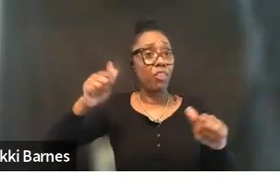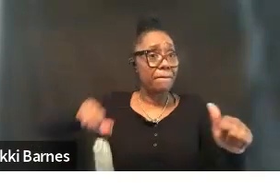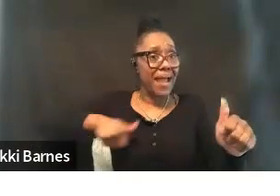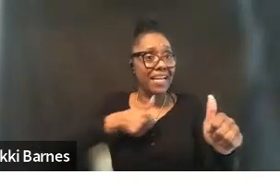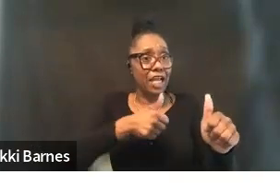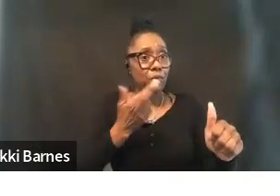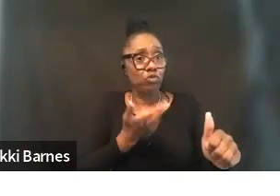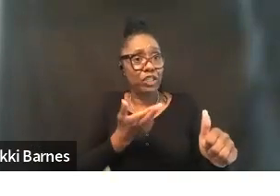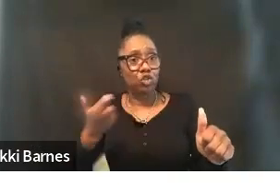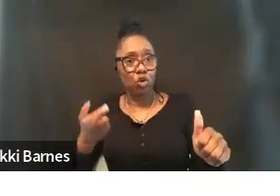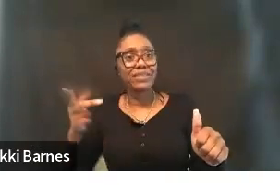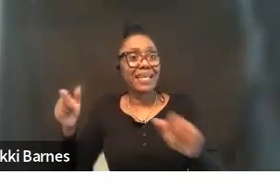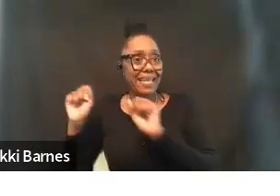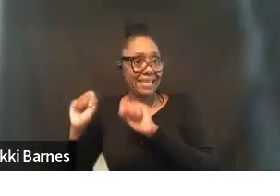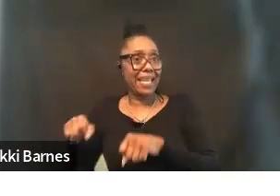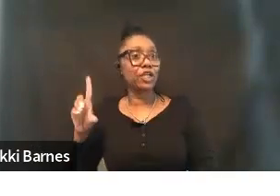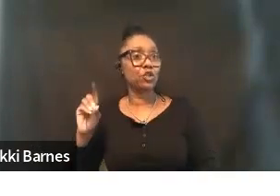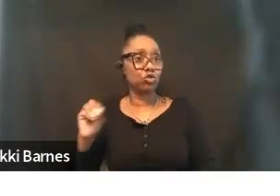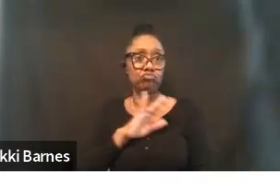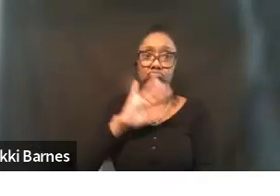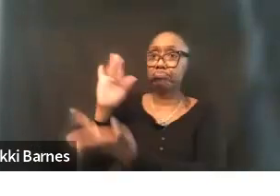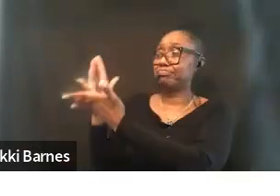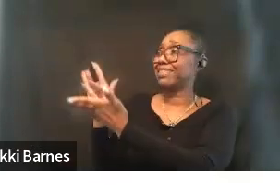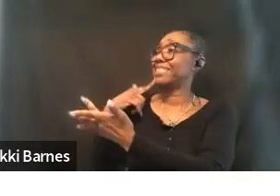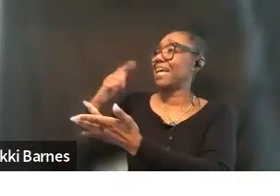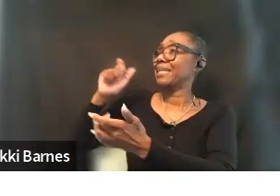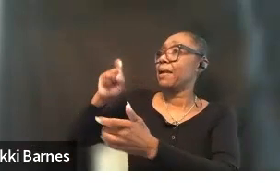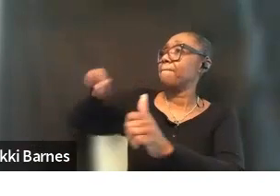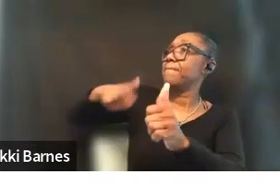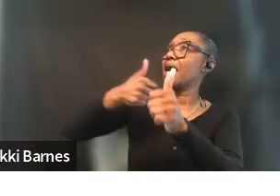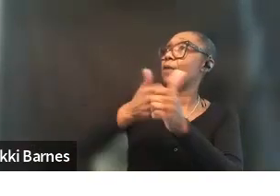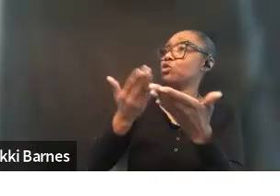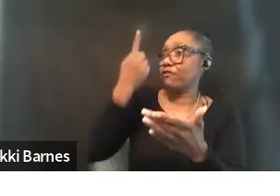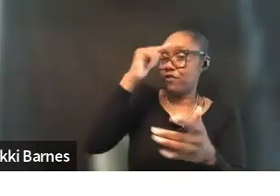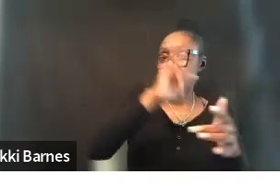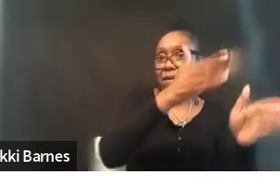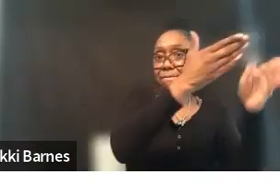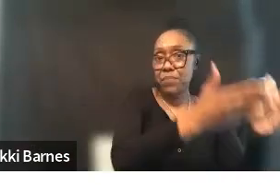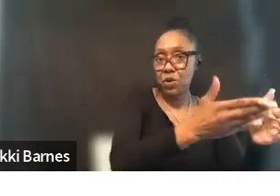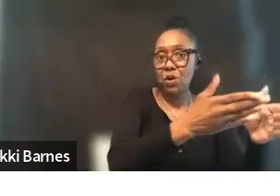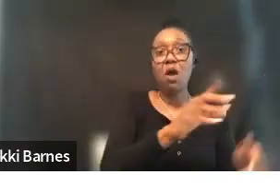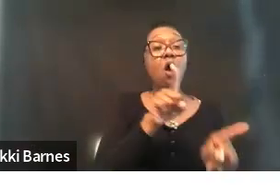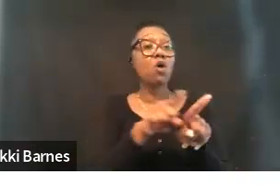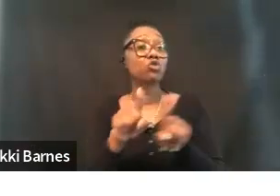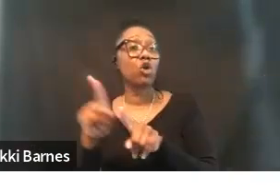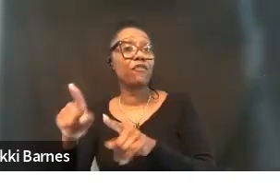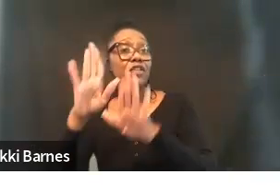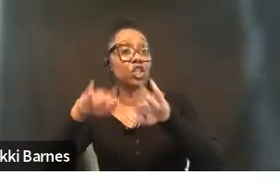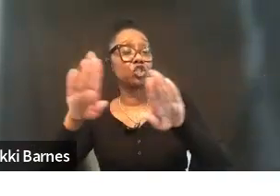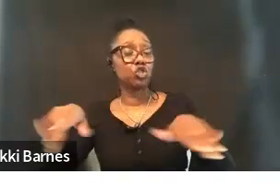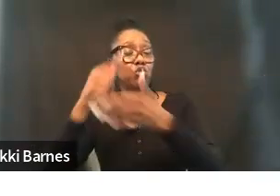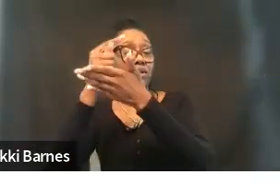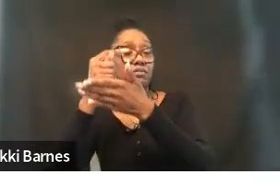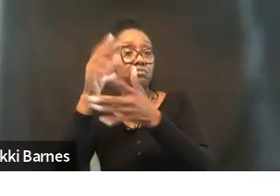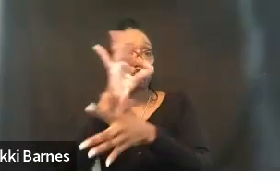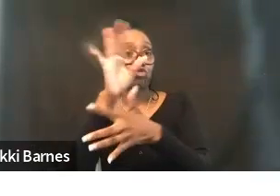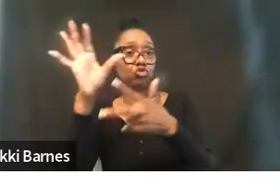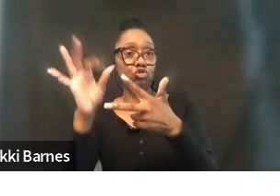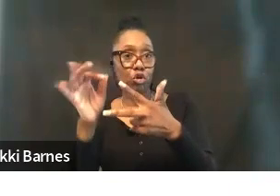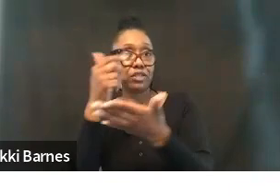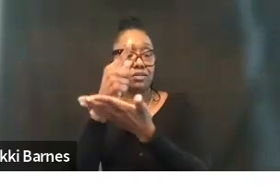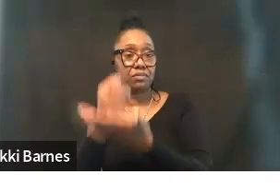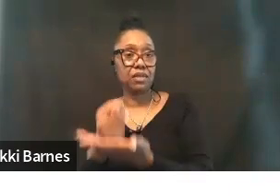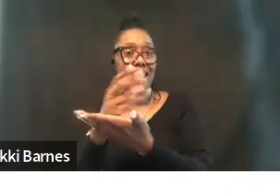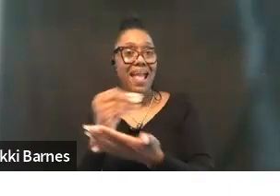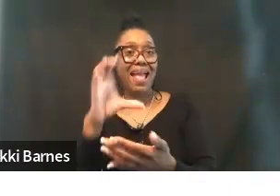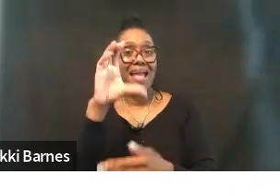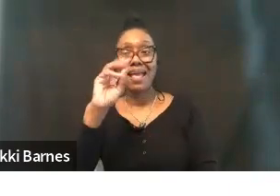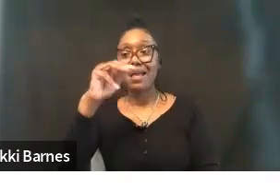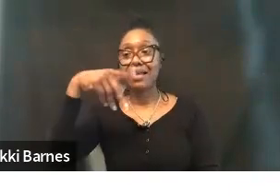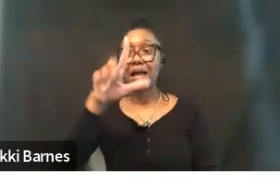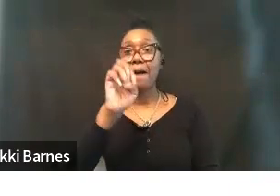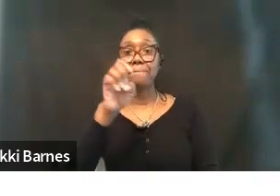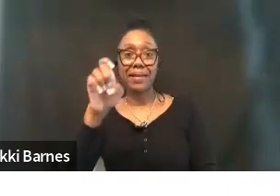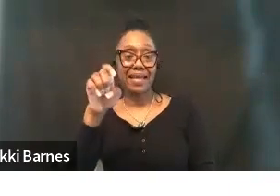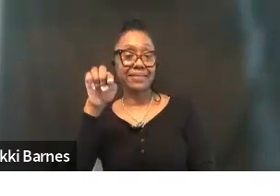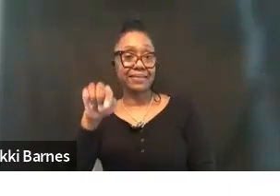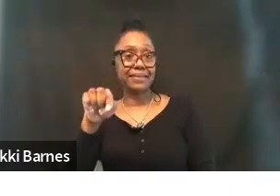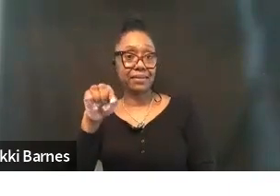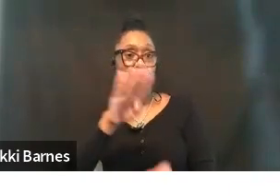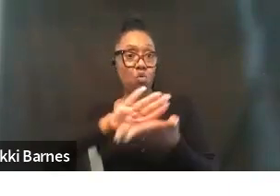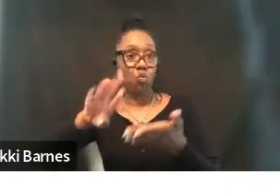We also discovered that we have some additional therapies in our children's choice flavor and a complex care add-on option in our new opportunities, we're in the OCD system and no one's accessing it.